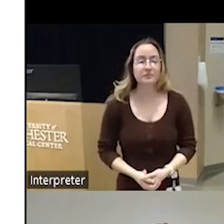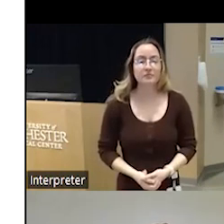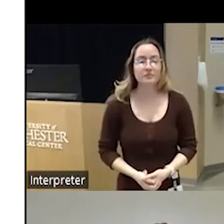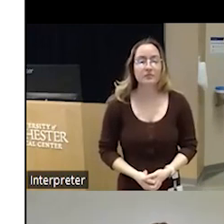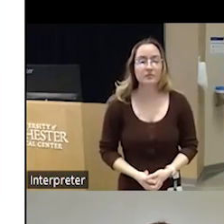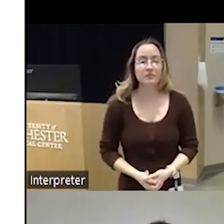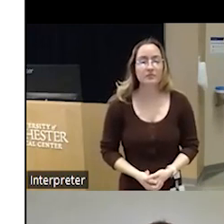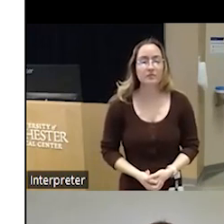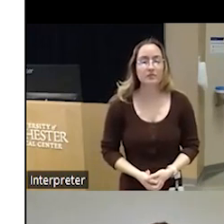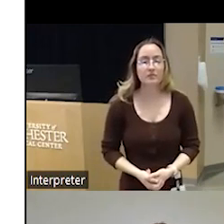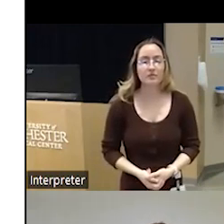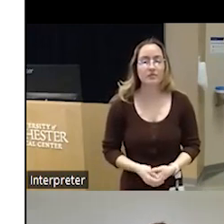compliance who want to be in these studies